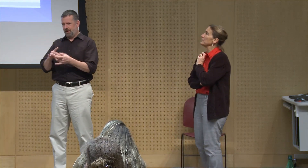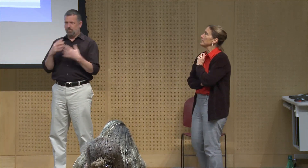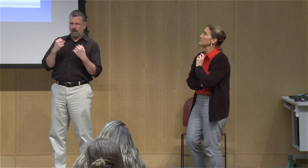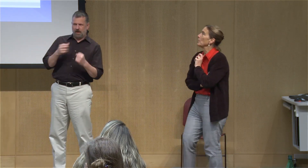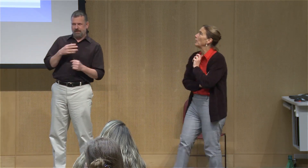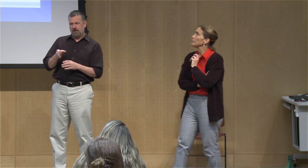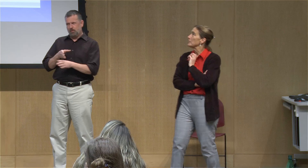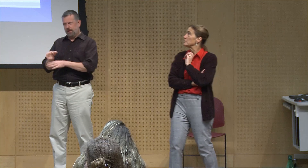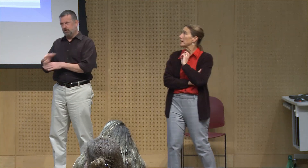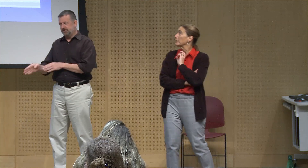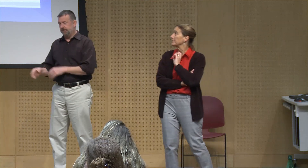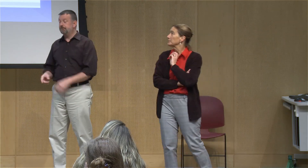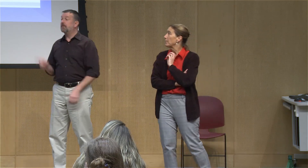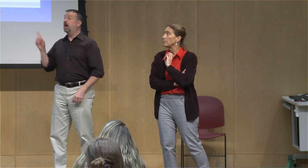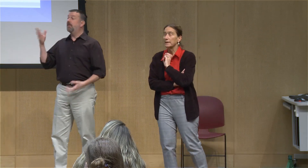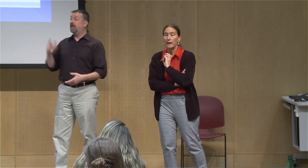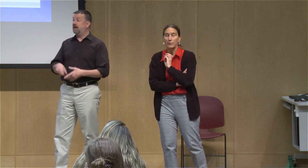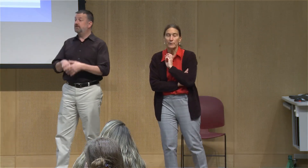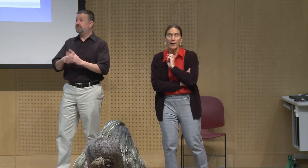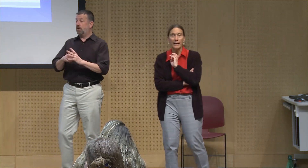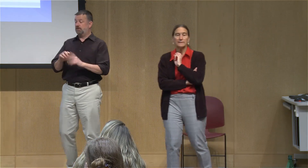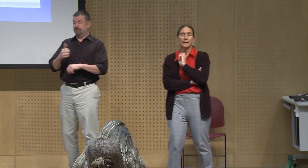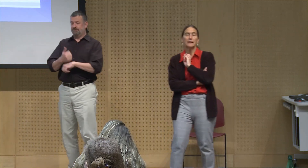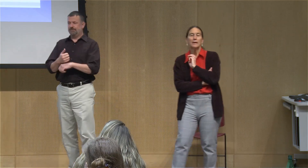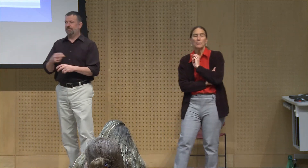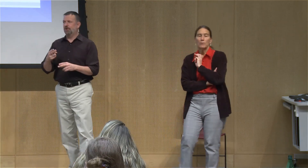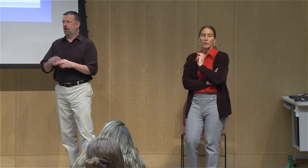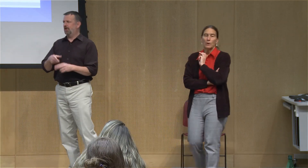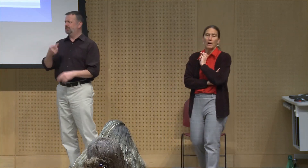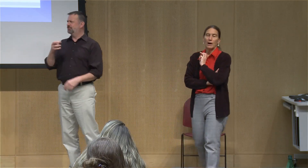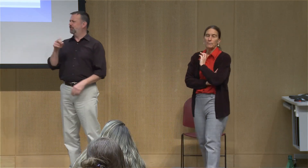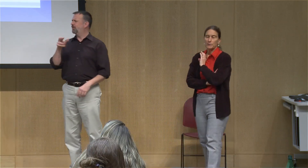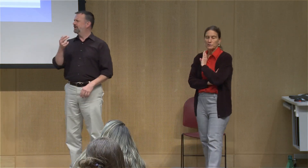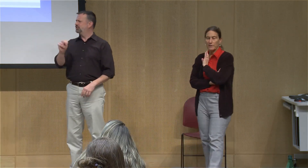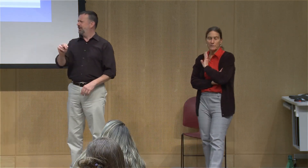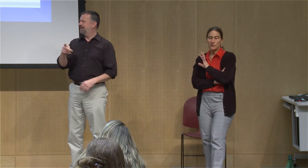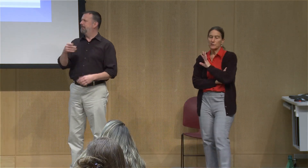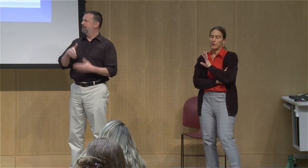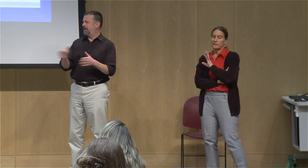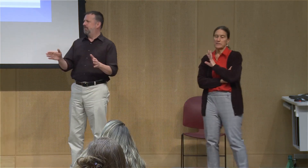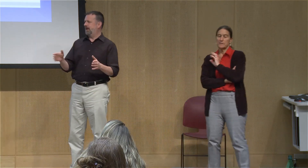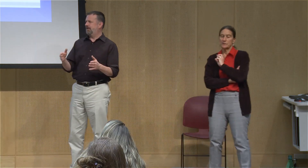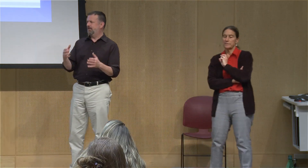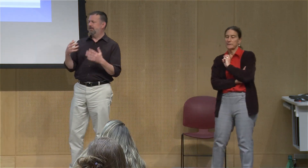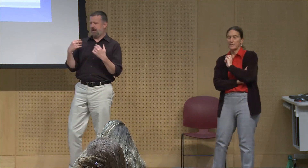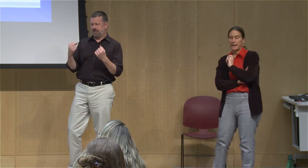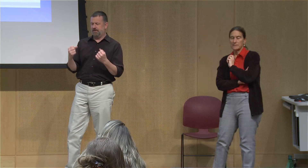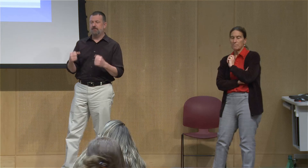THE GENERATION PUBLIC HEALTH, AND THEY'RE ASKING-- THEY'VE JUST STARTED THIS INITIATIVE IN THE LAST MONTH.